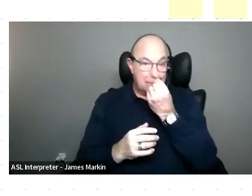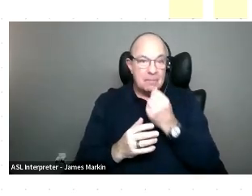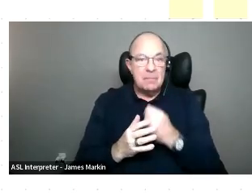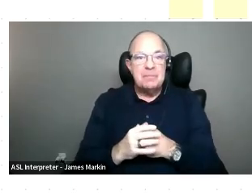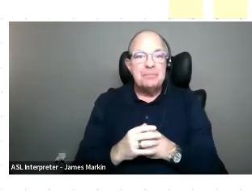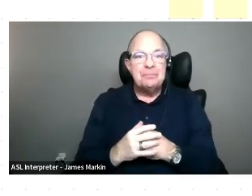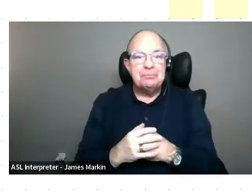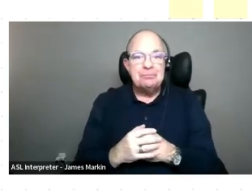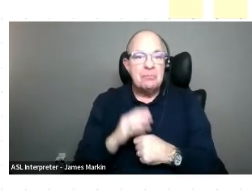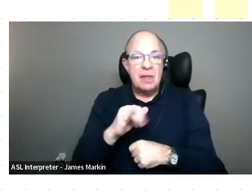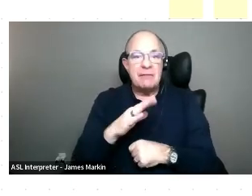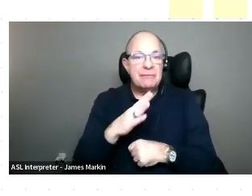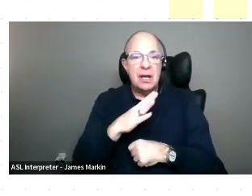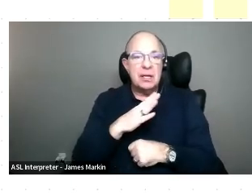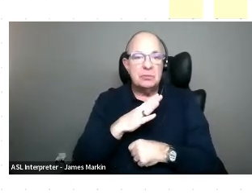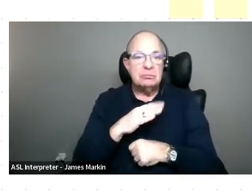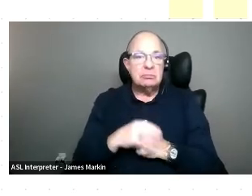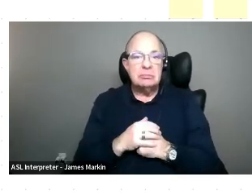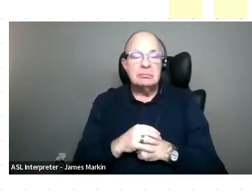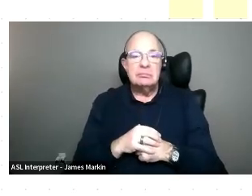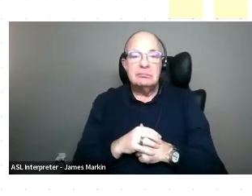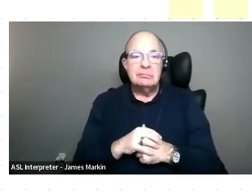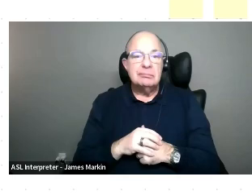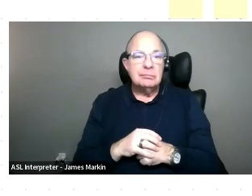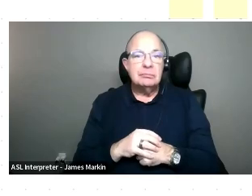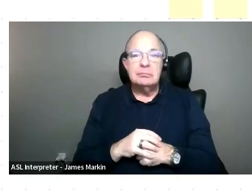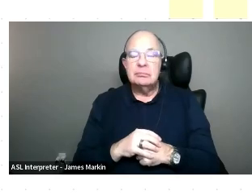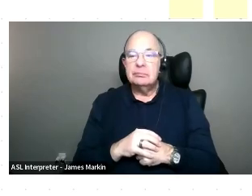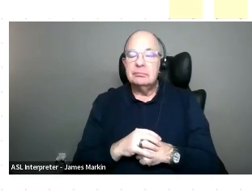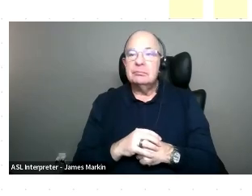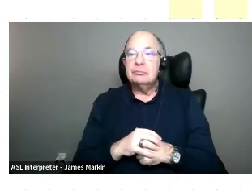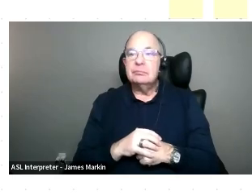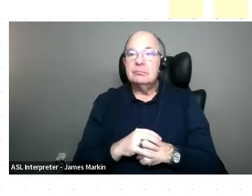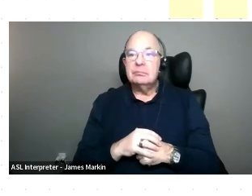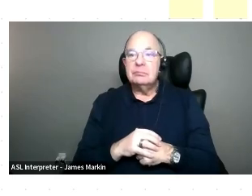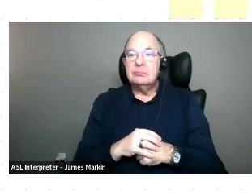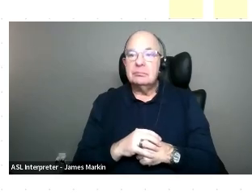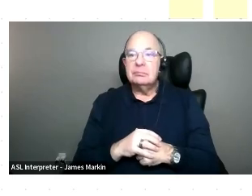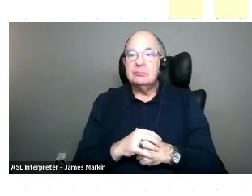Shannon Spencer (she/her): No, it's fine, that's totally fine. Shannon Spencer (she/her): Okay, Jamie, okay, I was like, I can't see who's talking, but thank you.